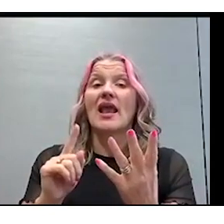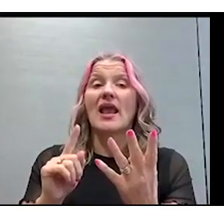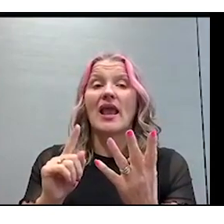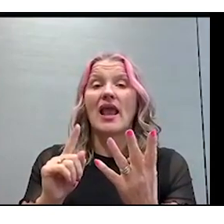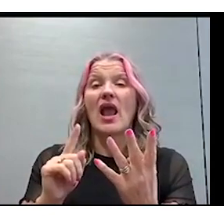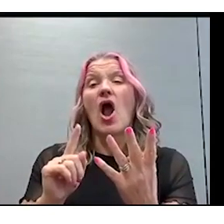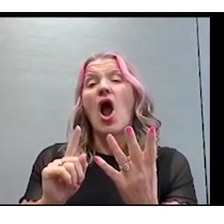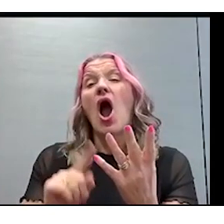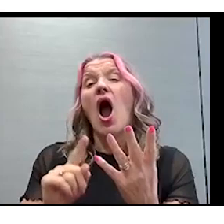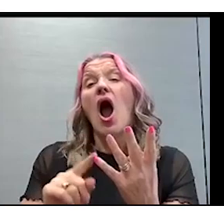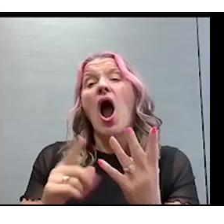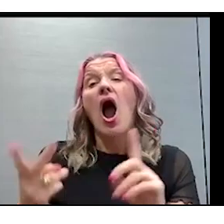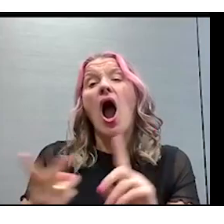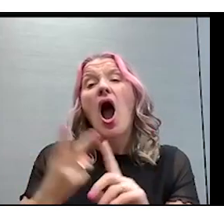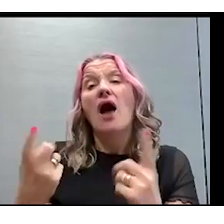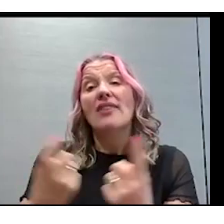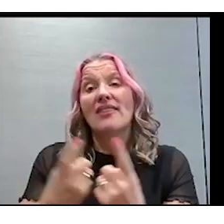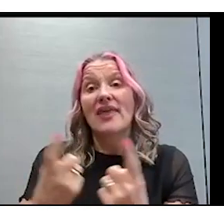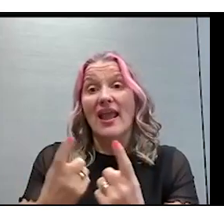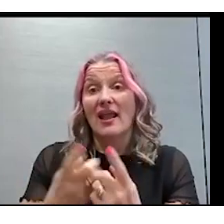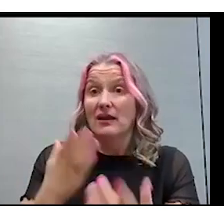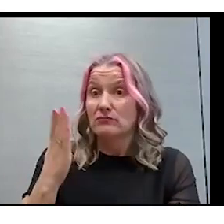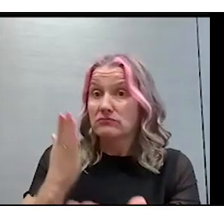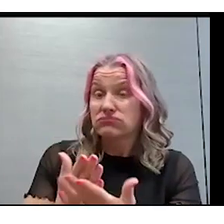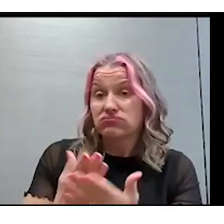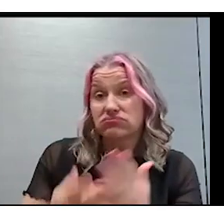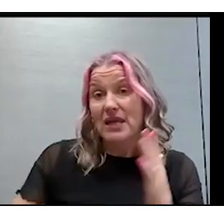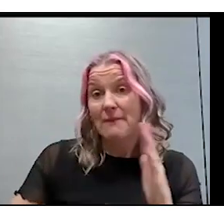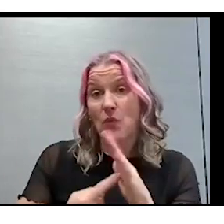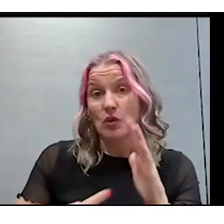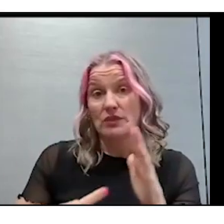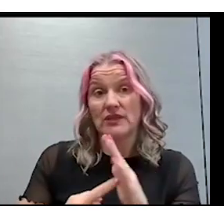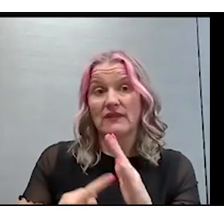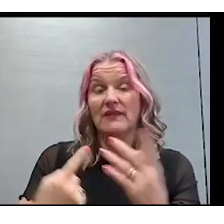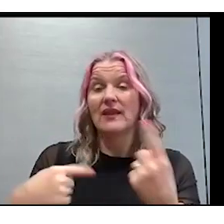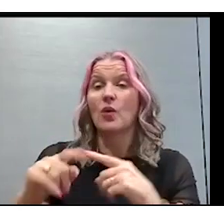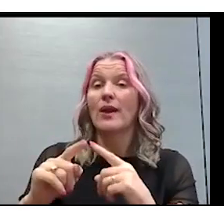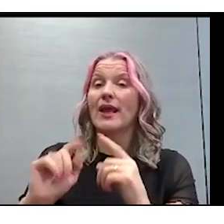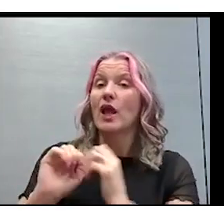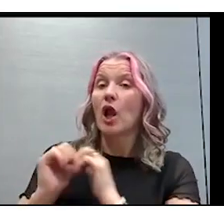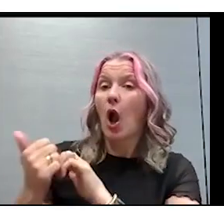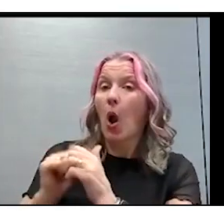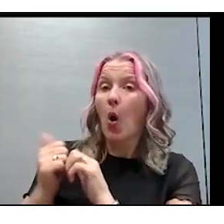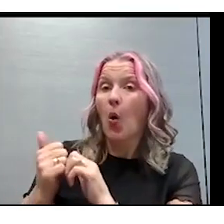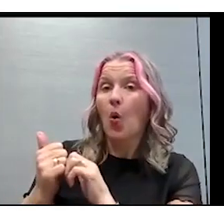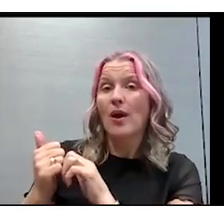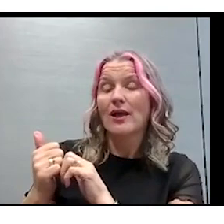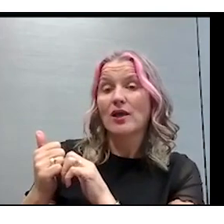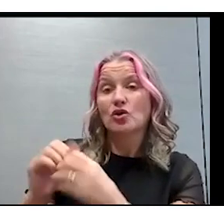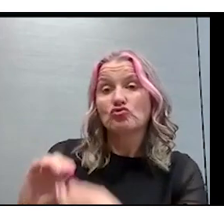knows it best, it's absolutely critical that we Co create, and we involve experts in communities.